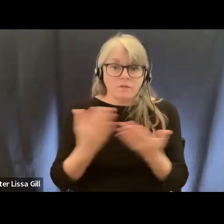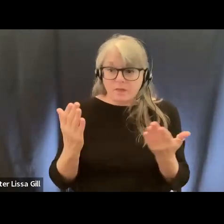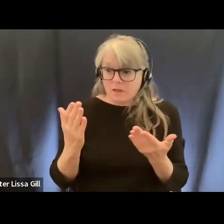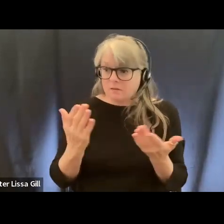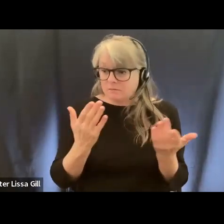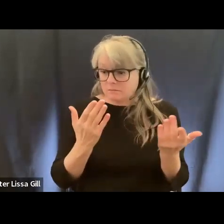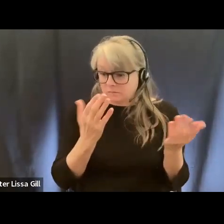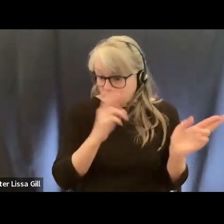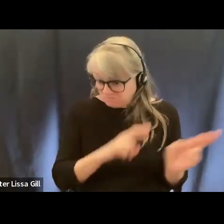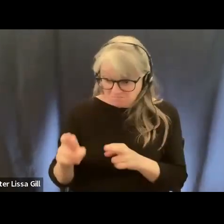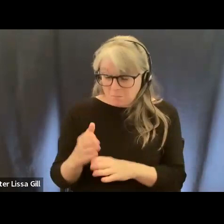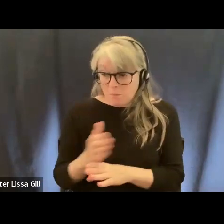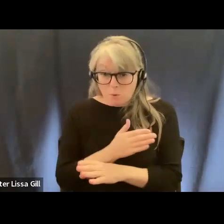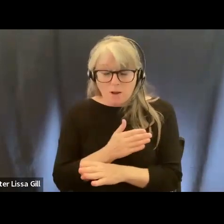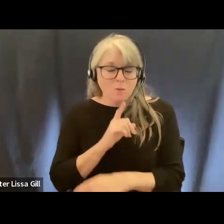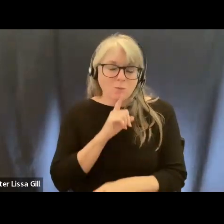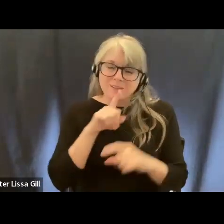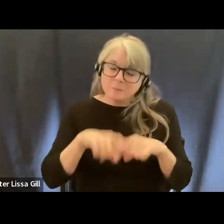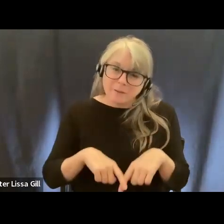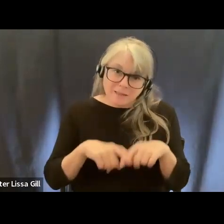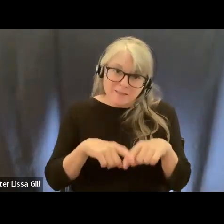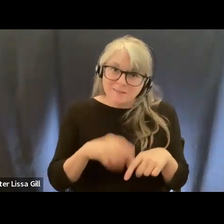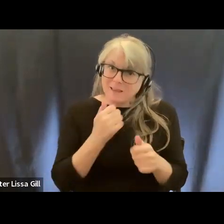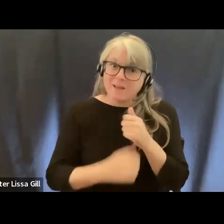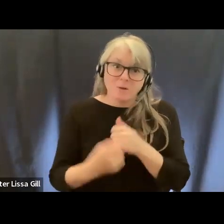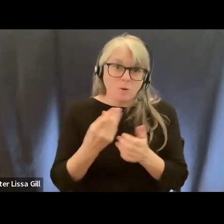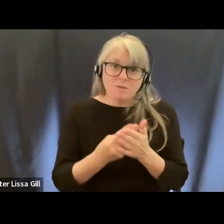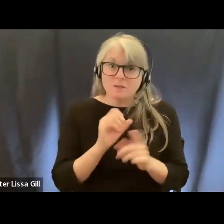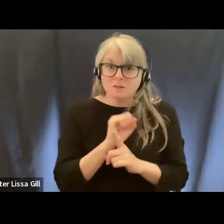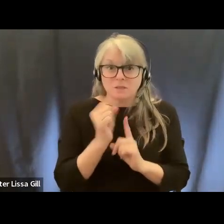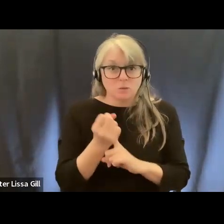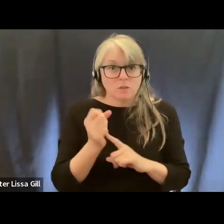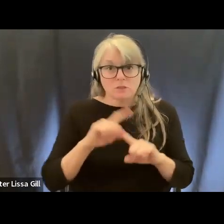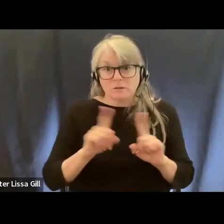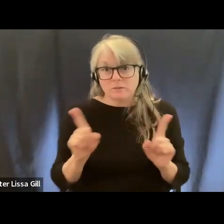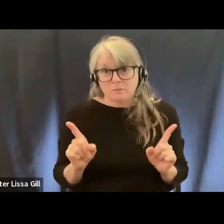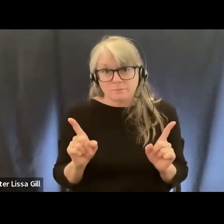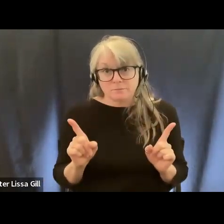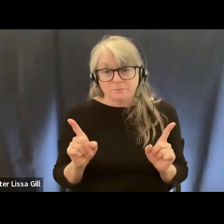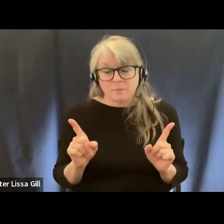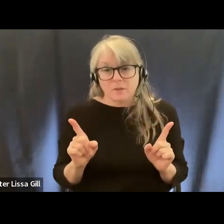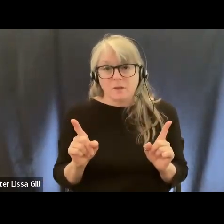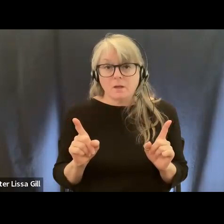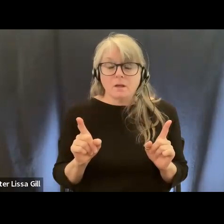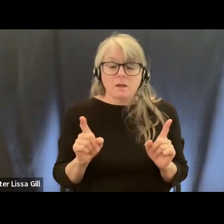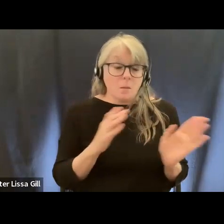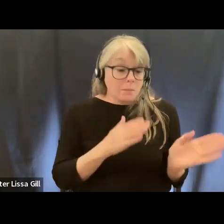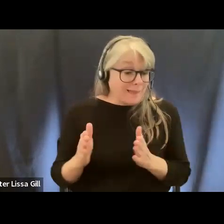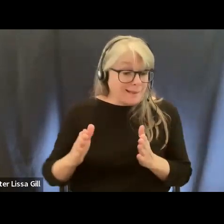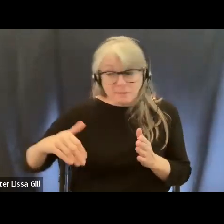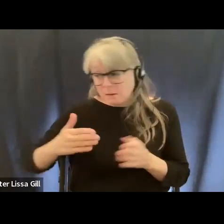Like I said, it really depends. Everyone's financial situation is different. What they plan for, what they haven't planned for.